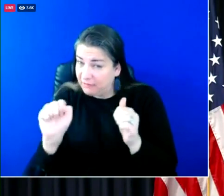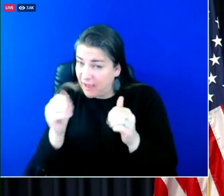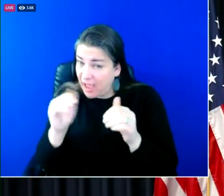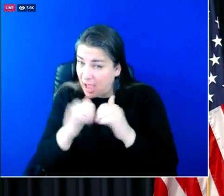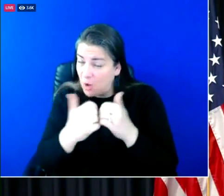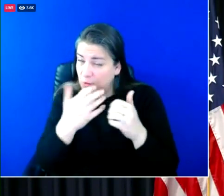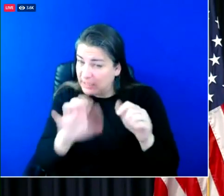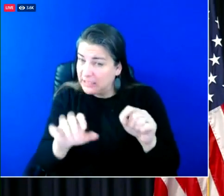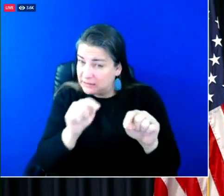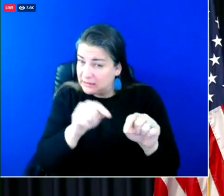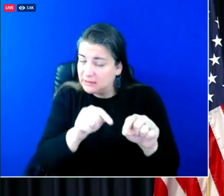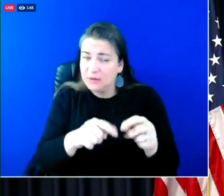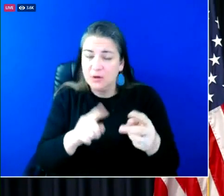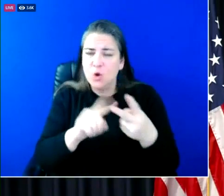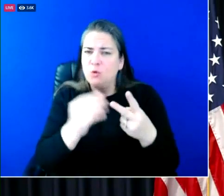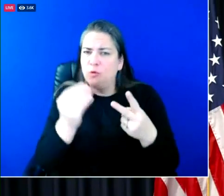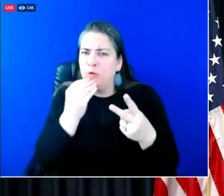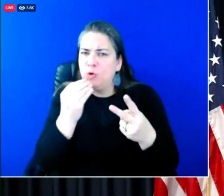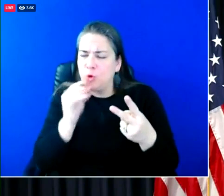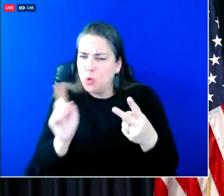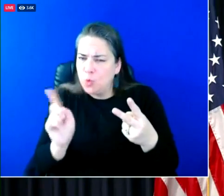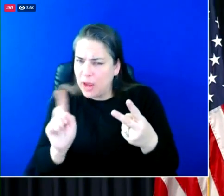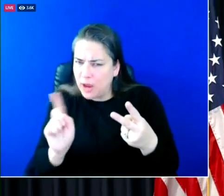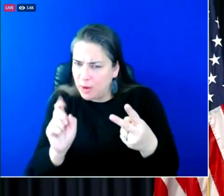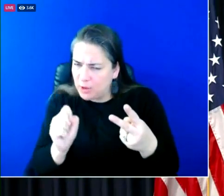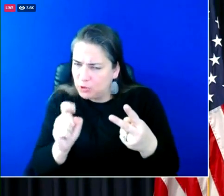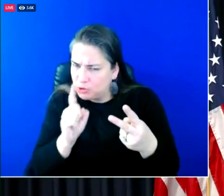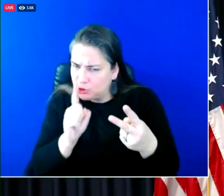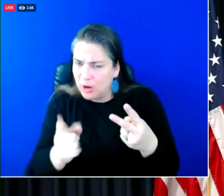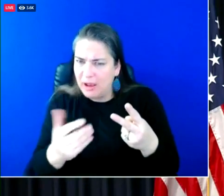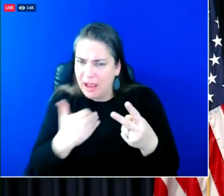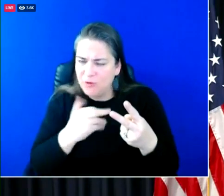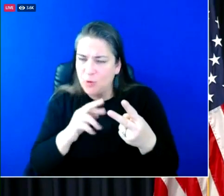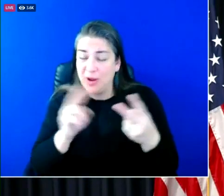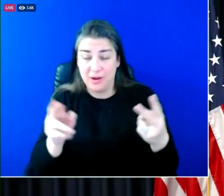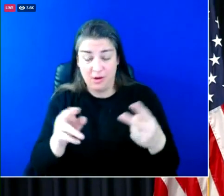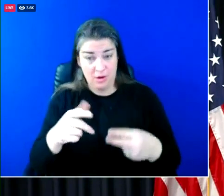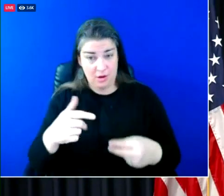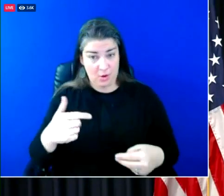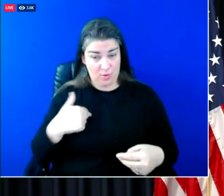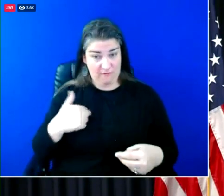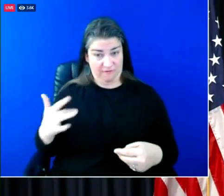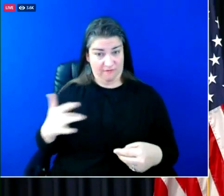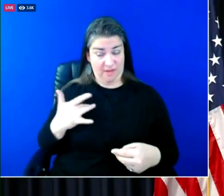for power outages to be anywhere near the magnitude of 2009. We hope that